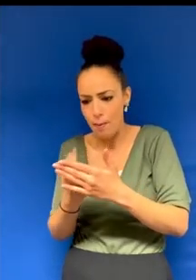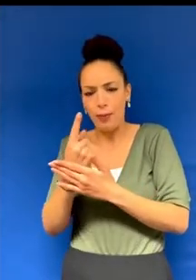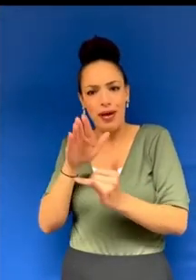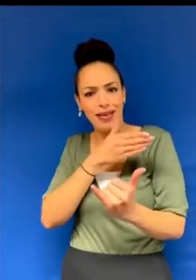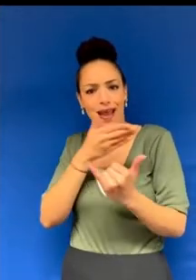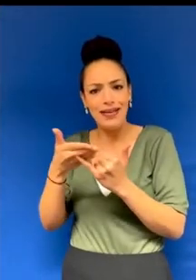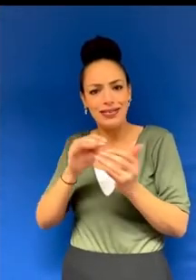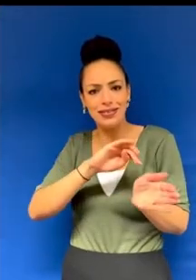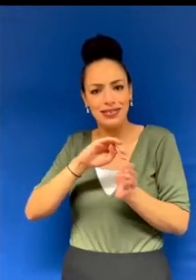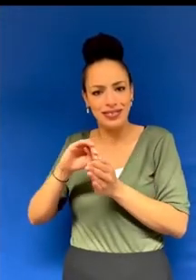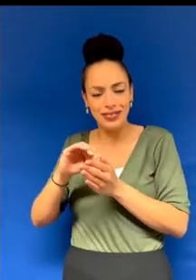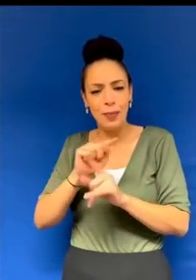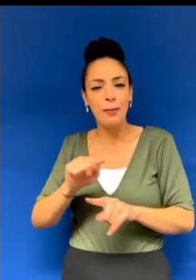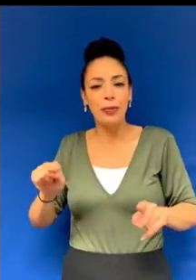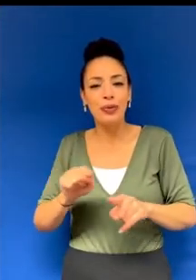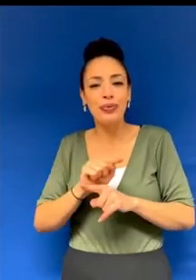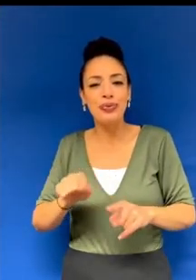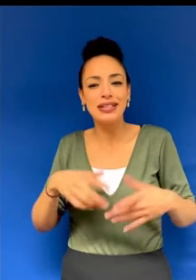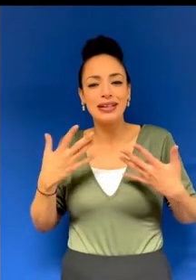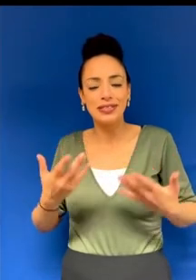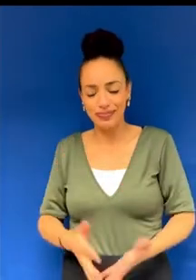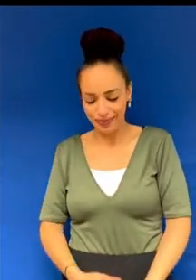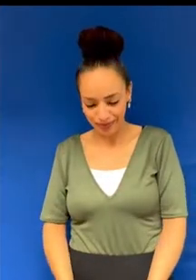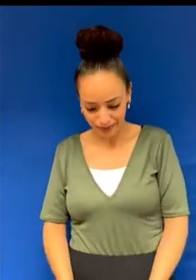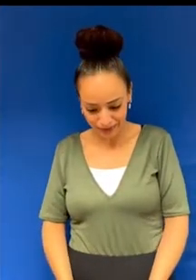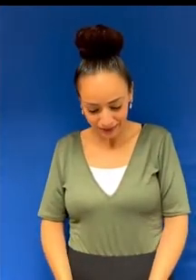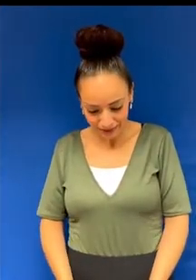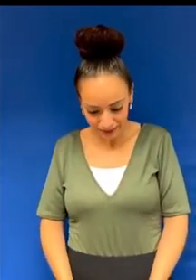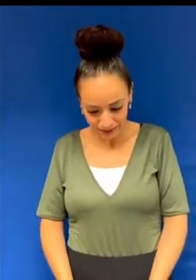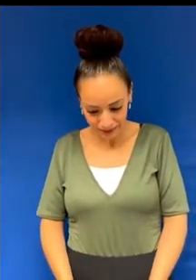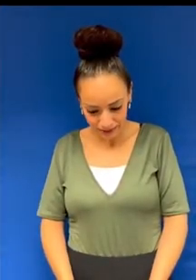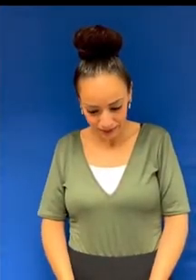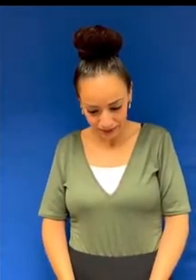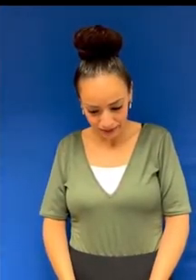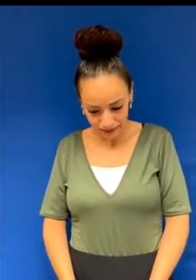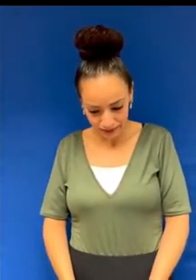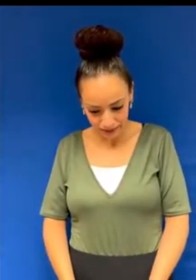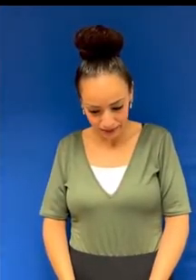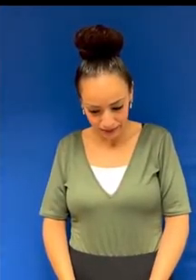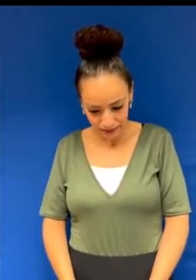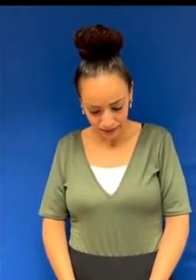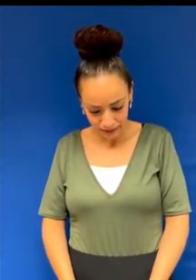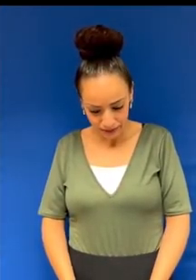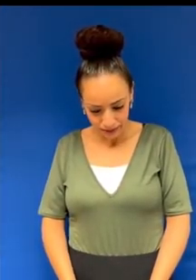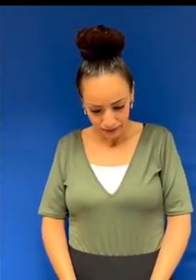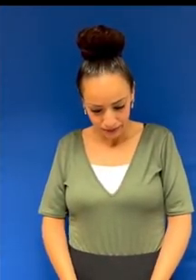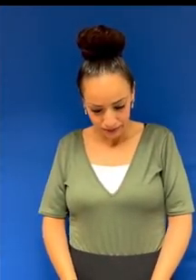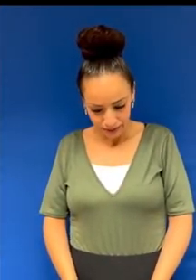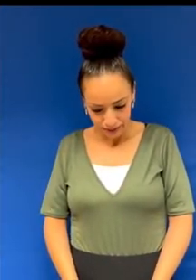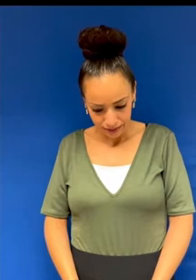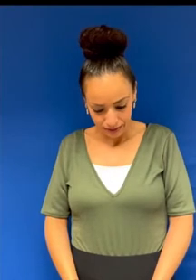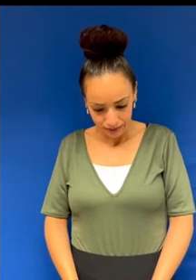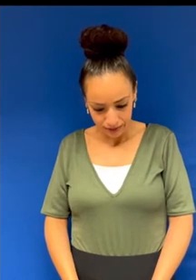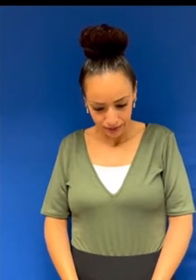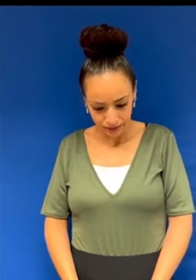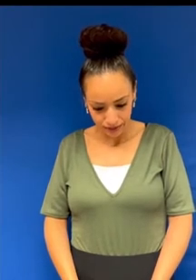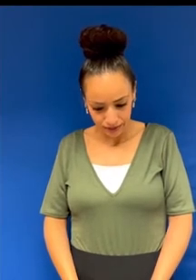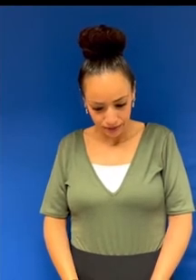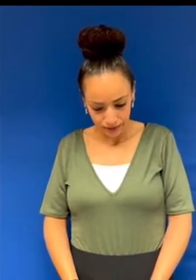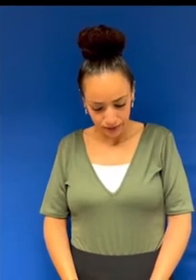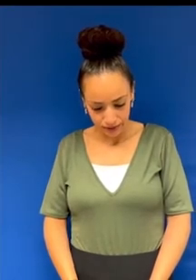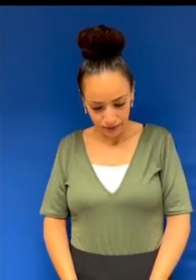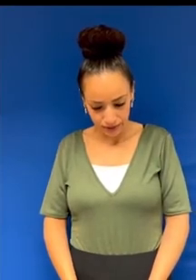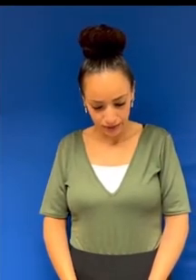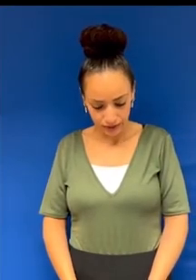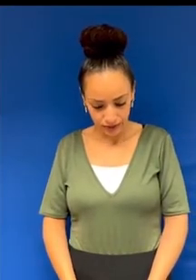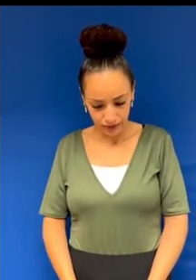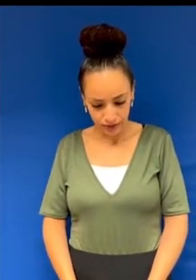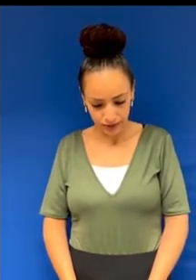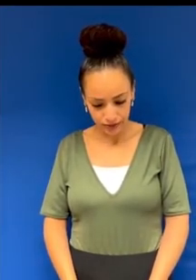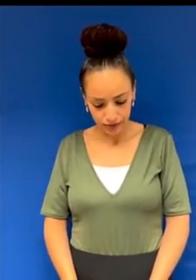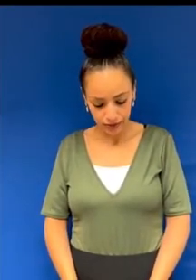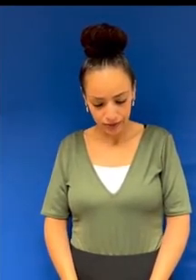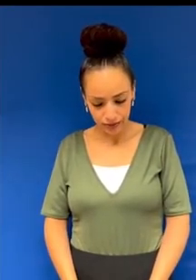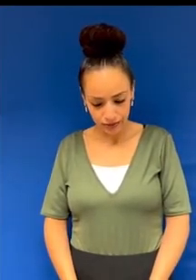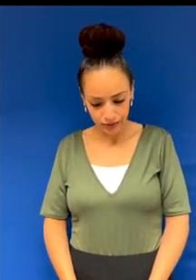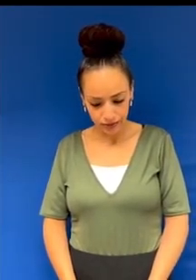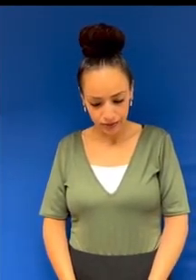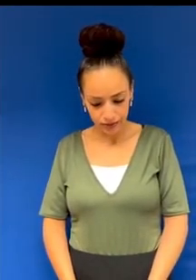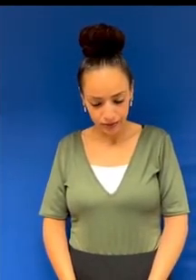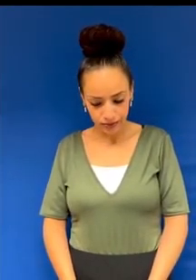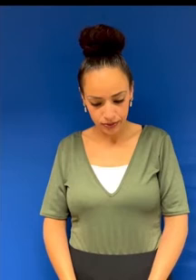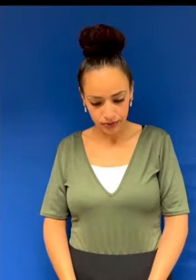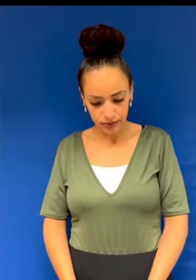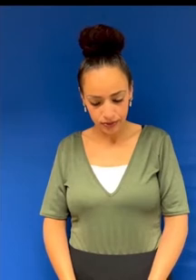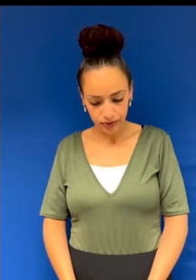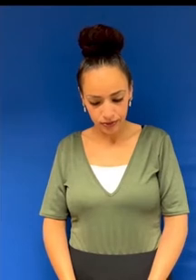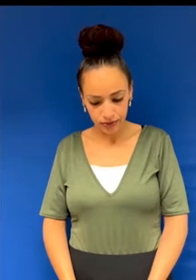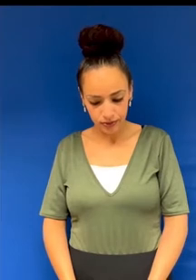But it's a hard place but where you've got a pressure cooker you're gonna get diamonds in it.